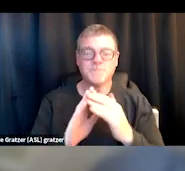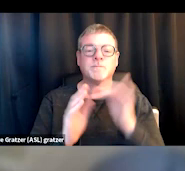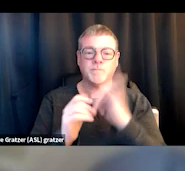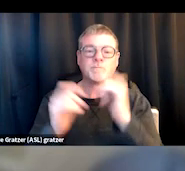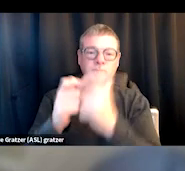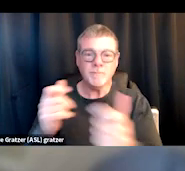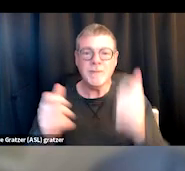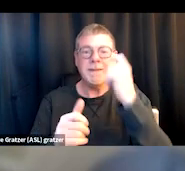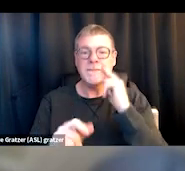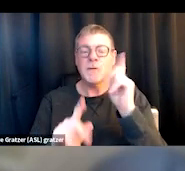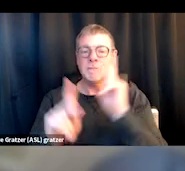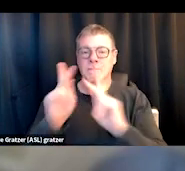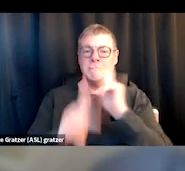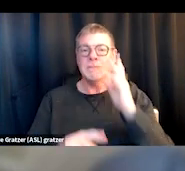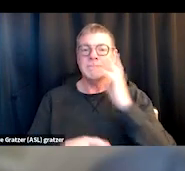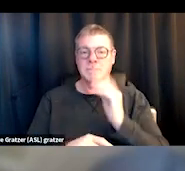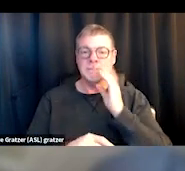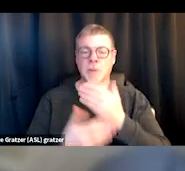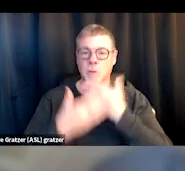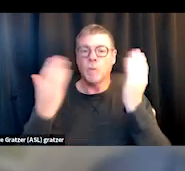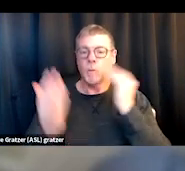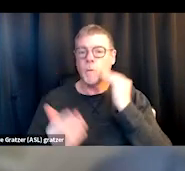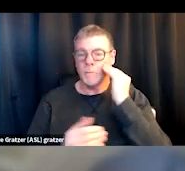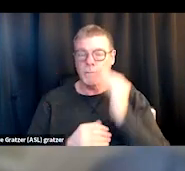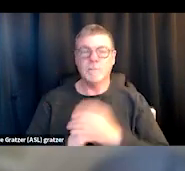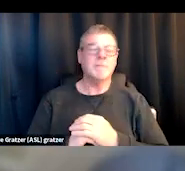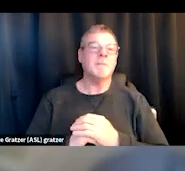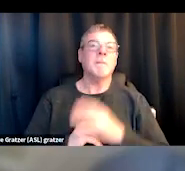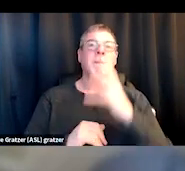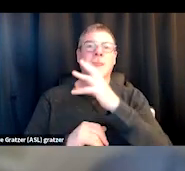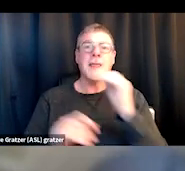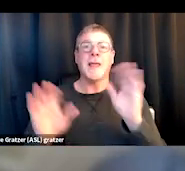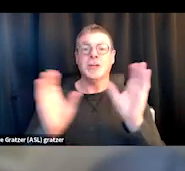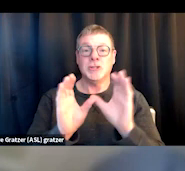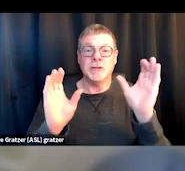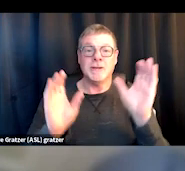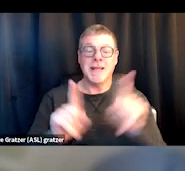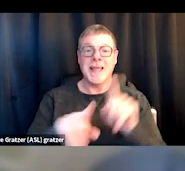for persons experiencing homelessness in Colorado. And he's also a certified addiction counselor